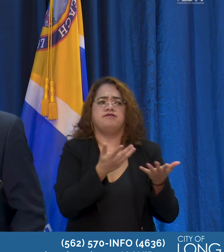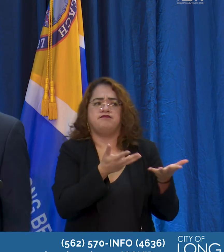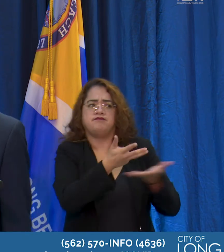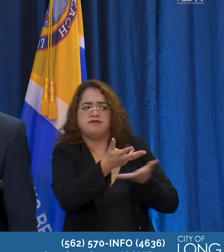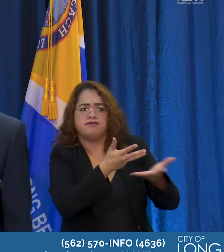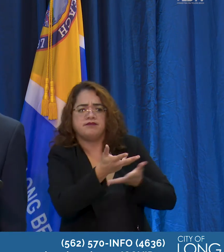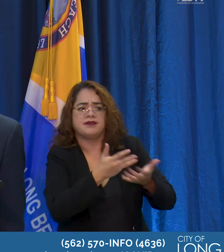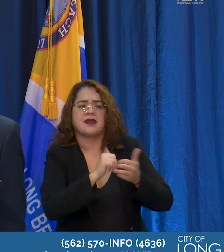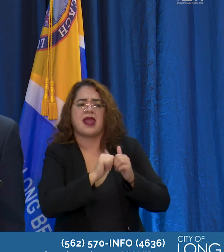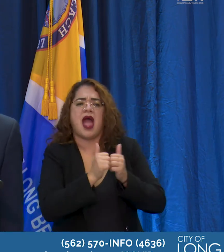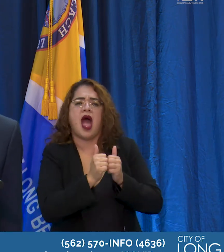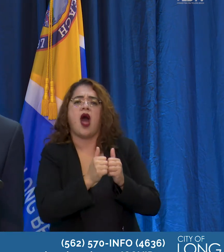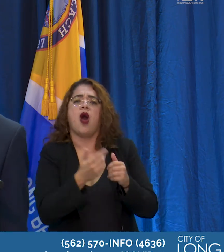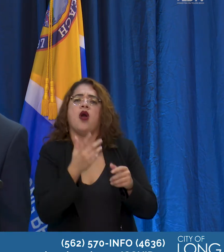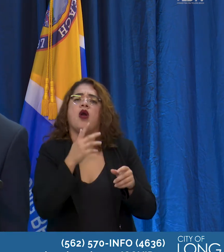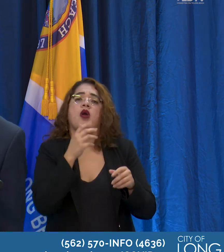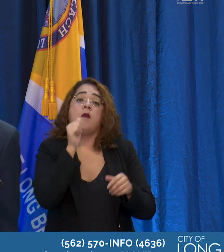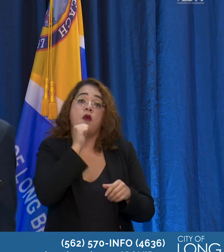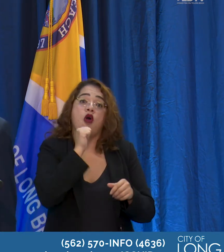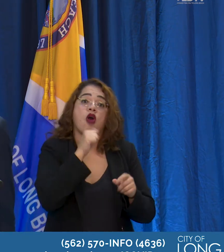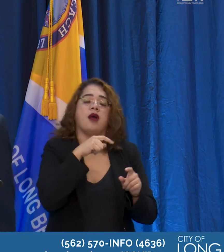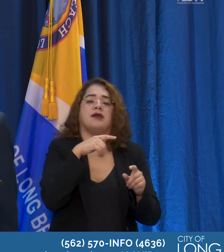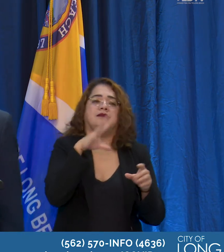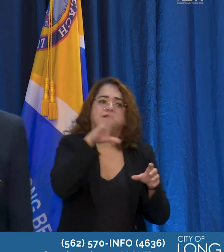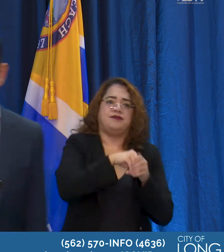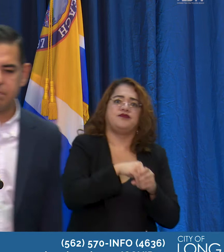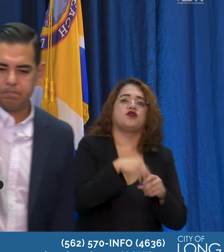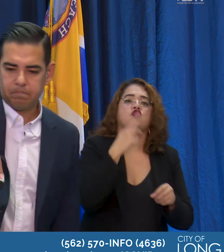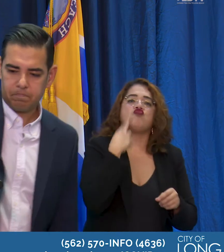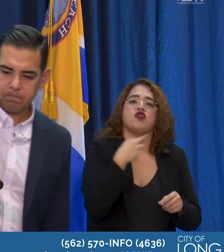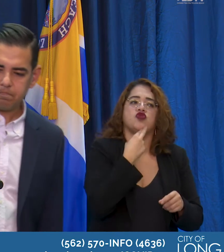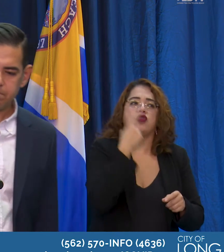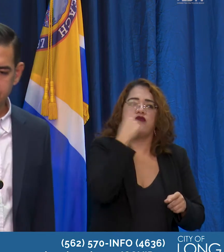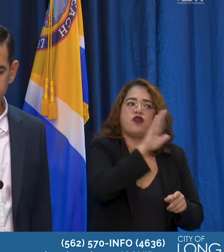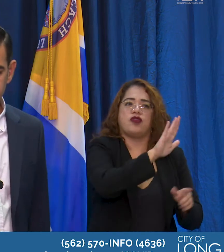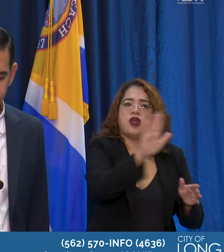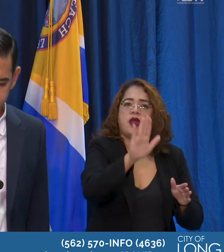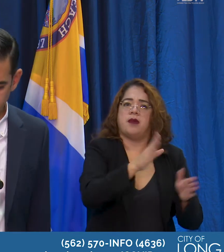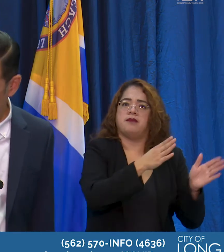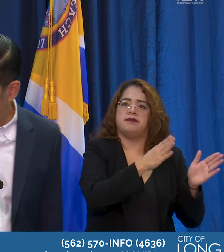but also some of their own separately. Kelly did you want to add to that?